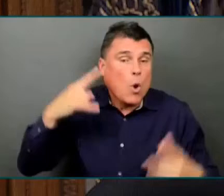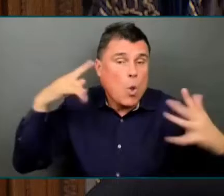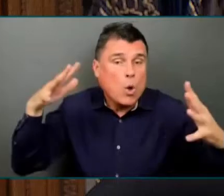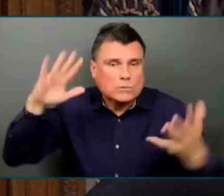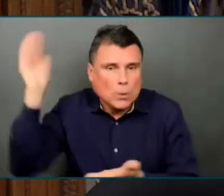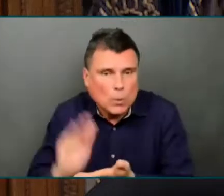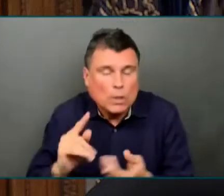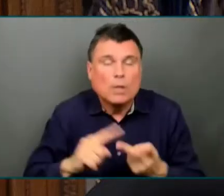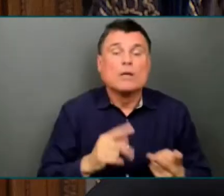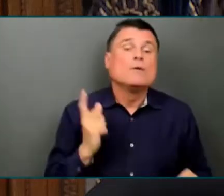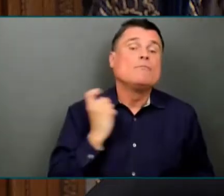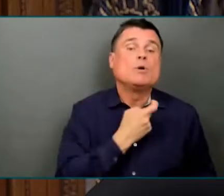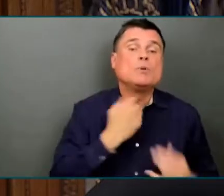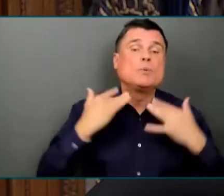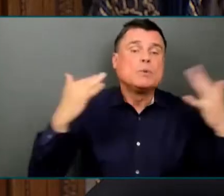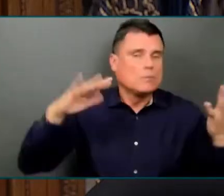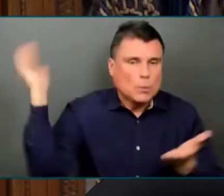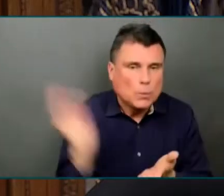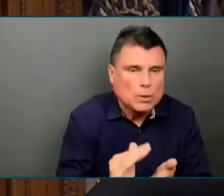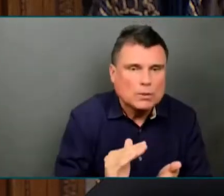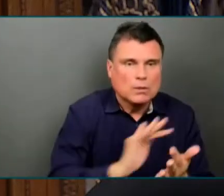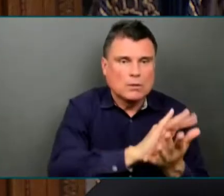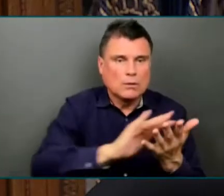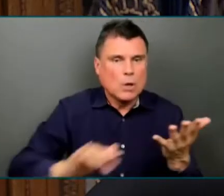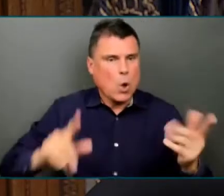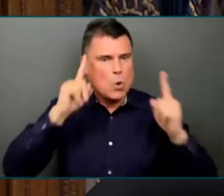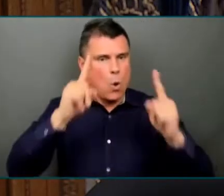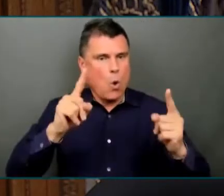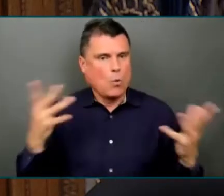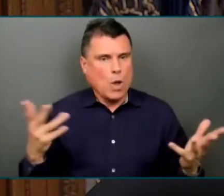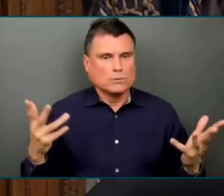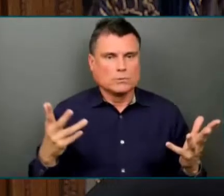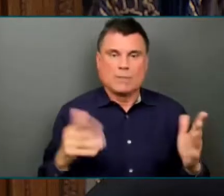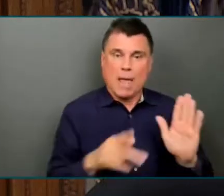Employment will be an outcome for some, and that’s fantastic, but we recognize that there